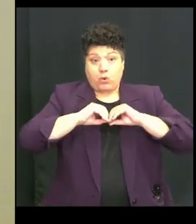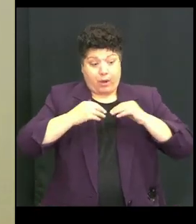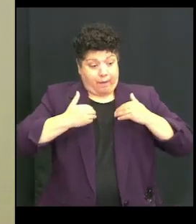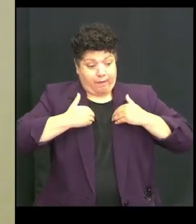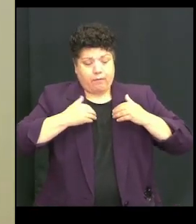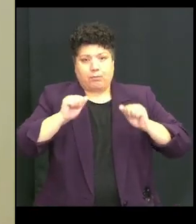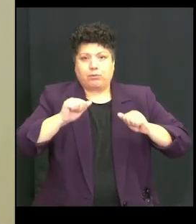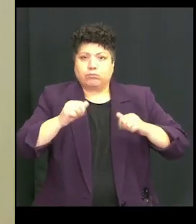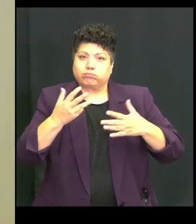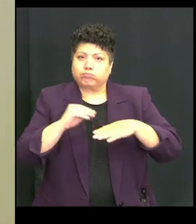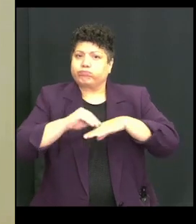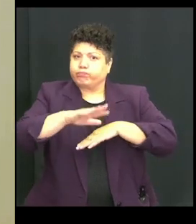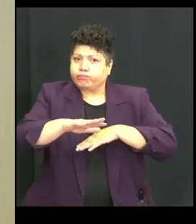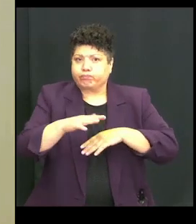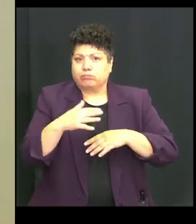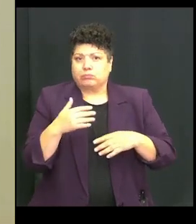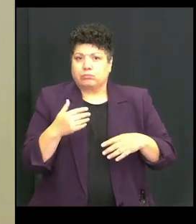And there's lots of findings like that really.